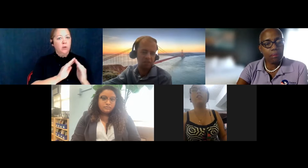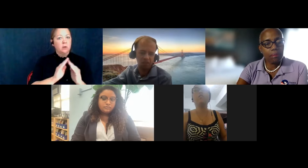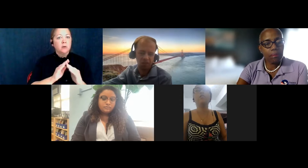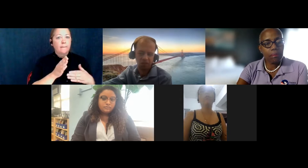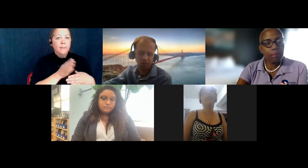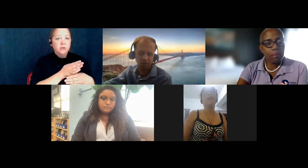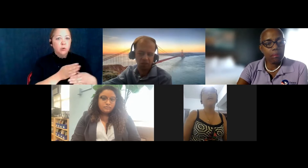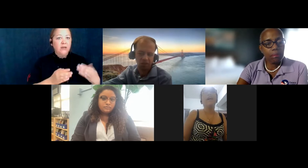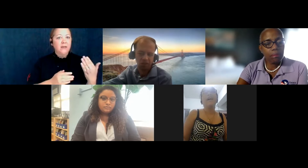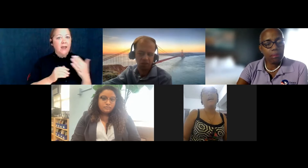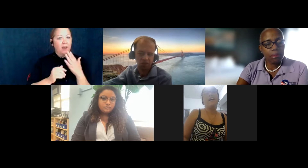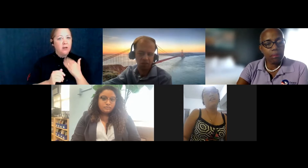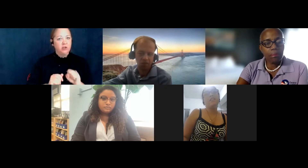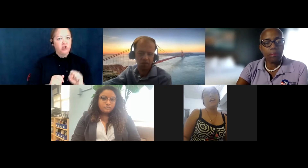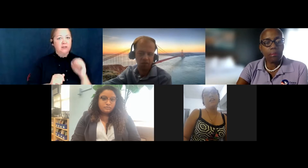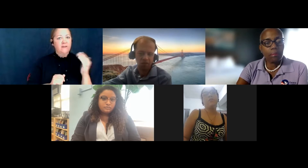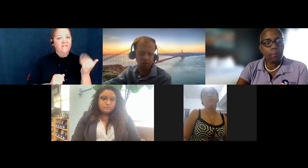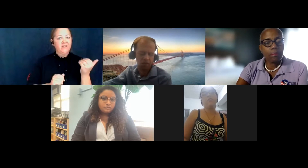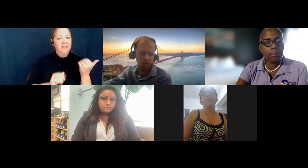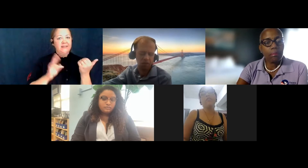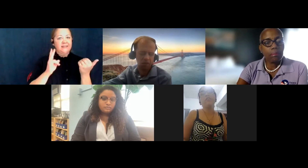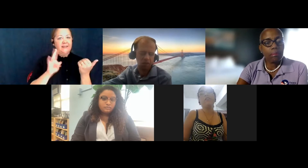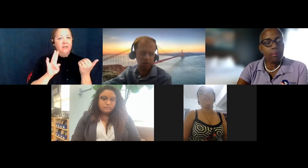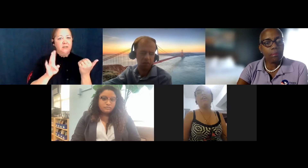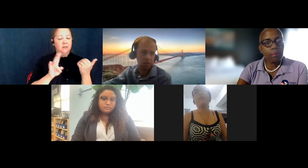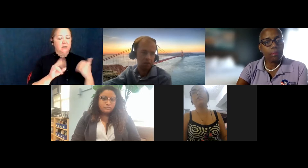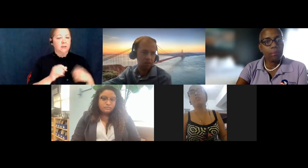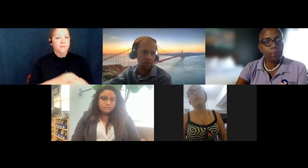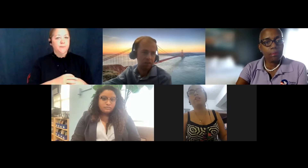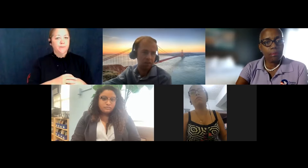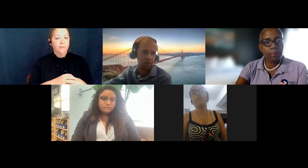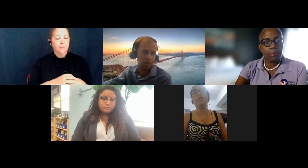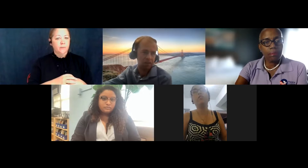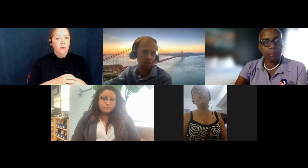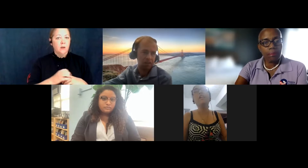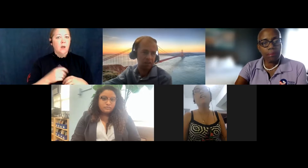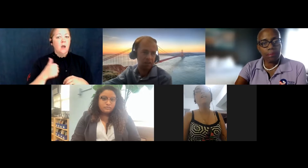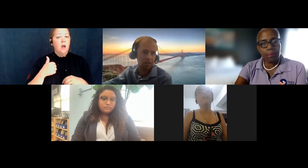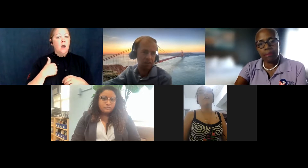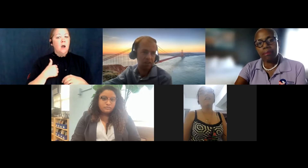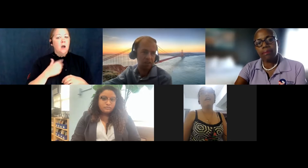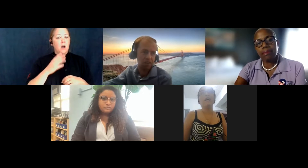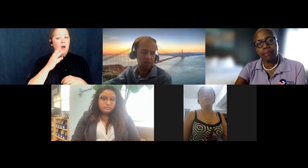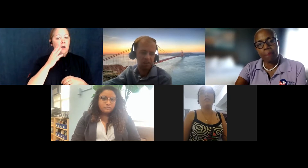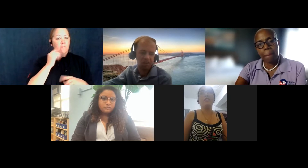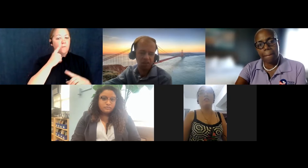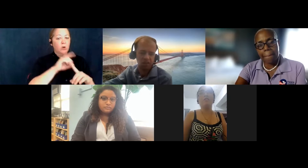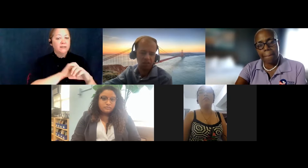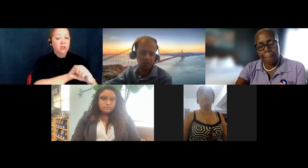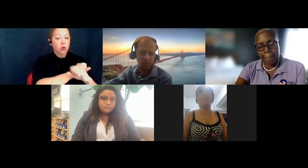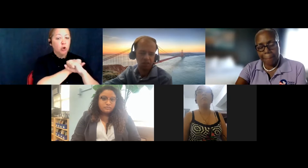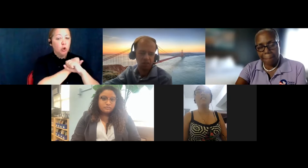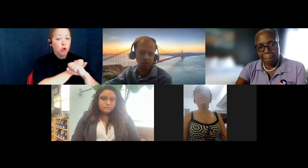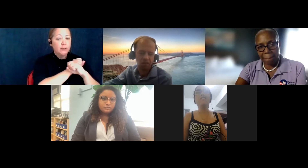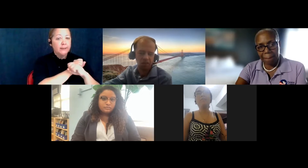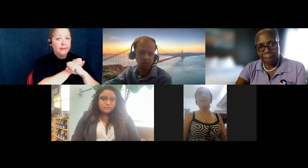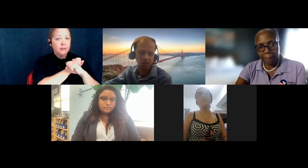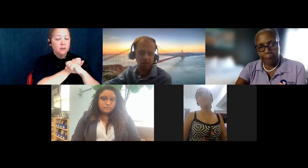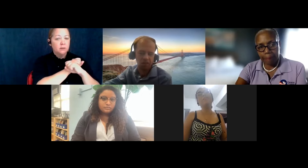years old. I had experiences volunteering there, especially in food security. I was packing food